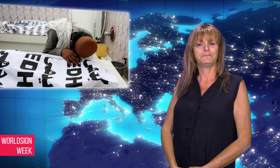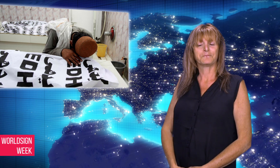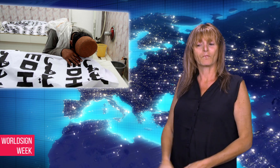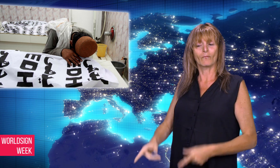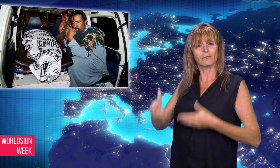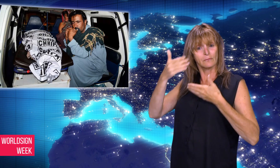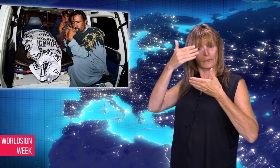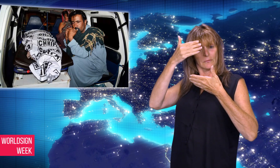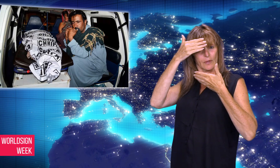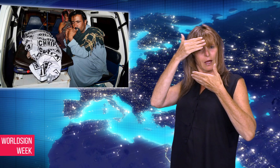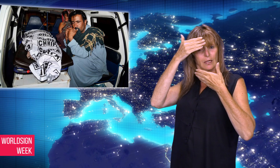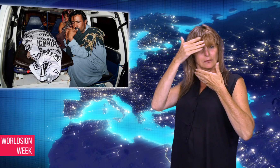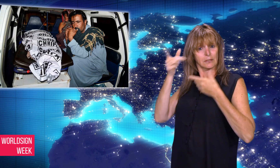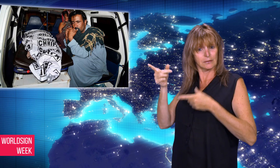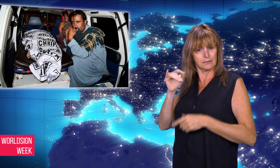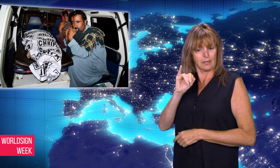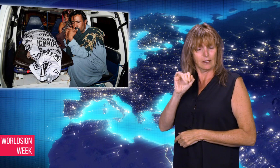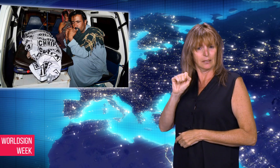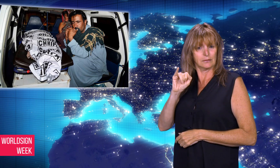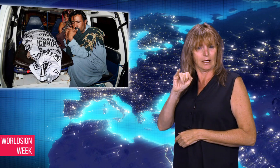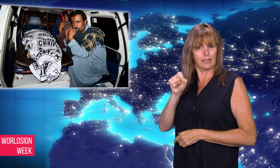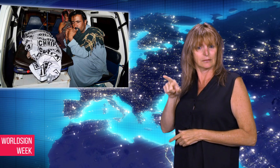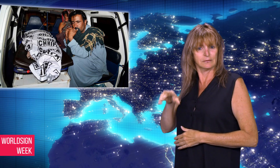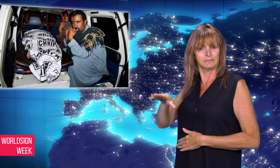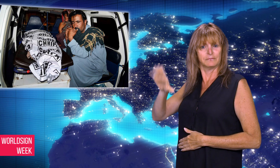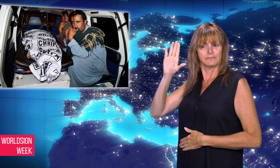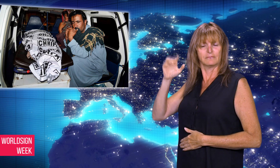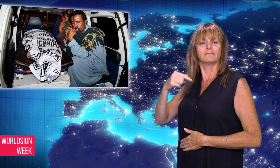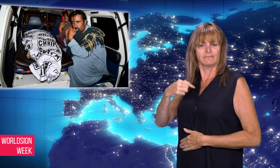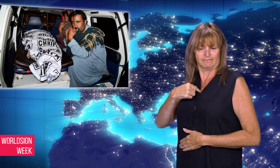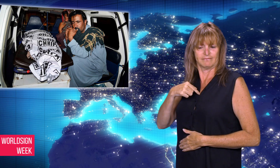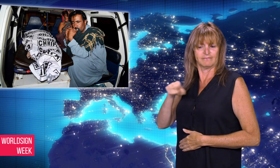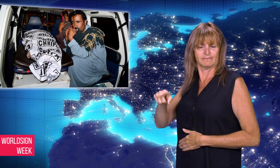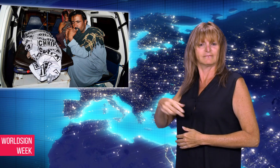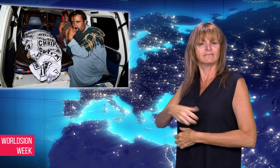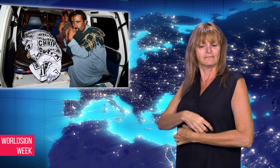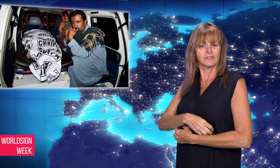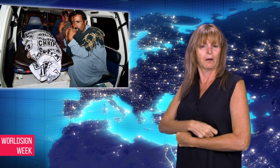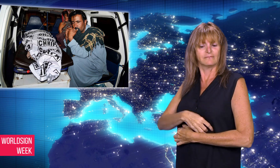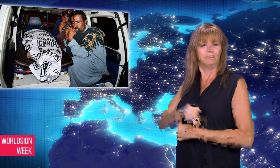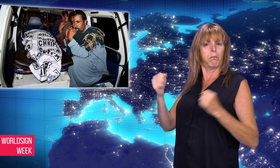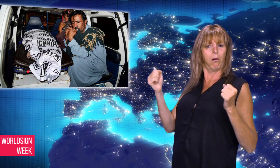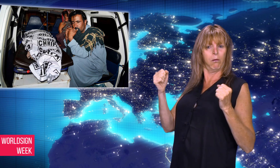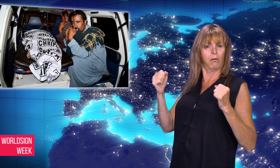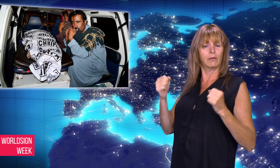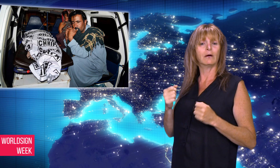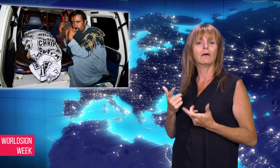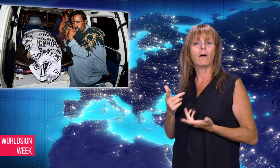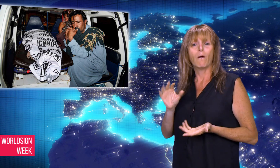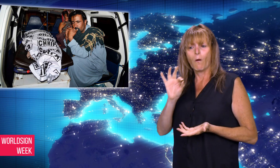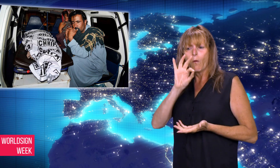for the bombing, but gave no reason for killing Raisani. A second bombing